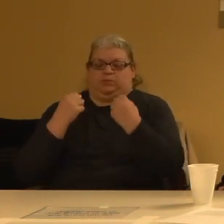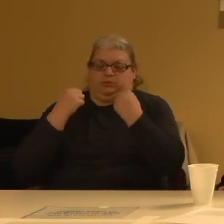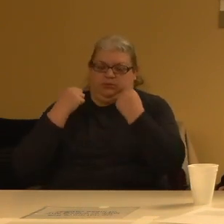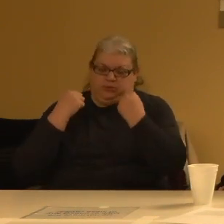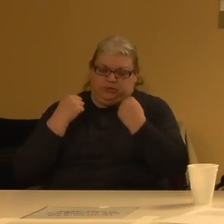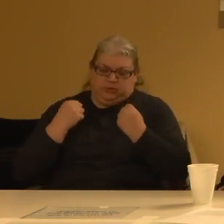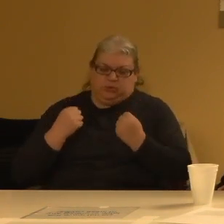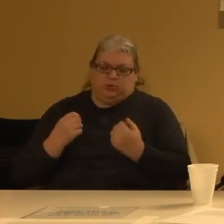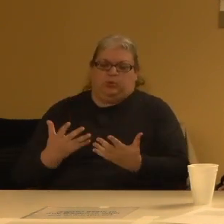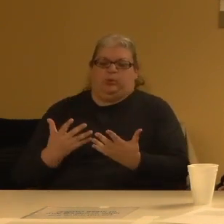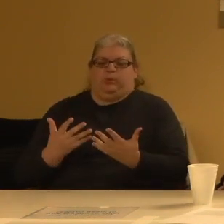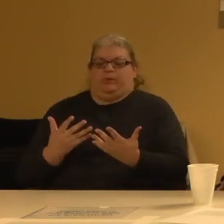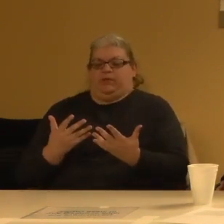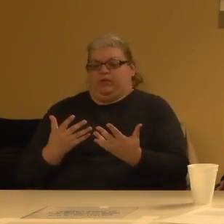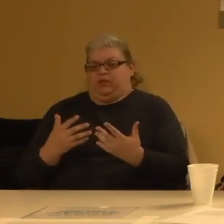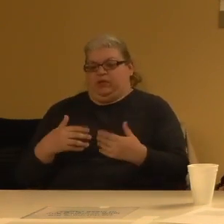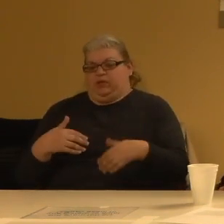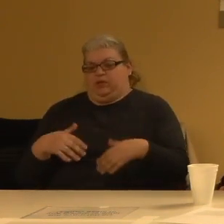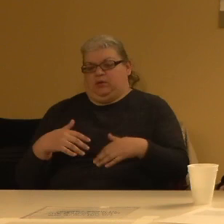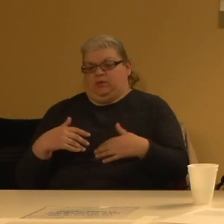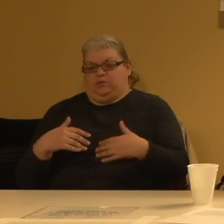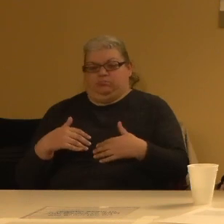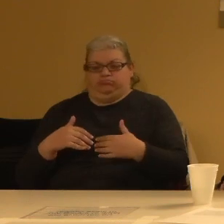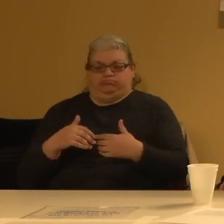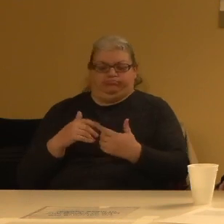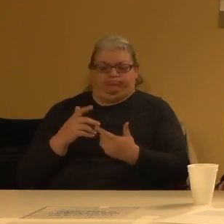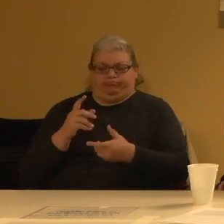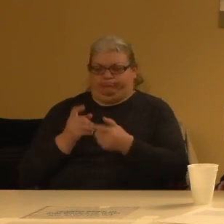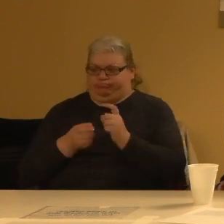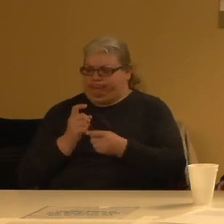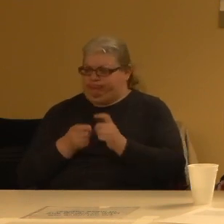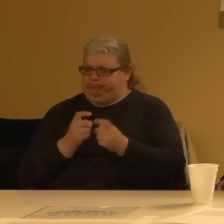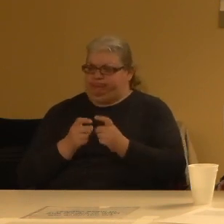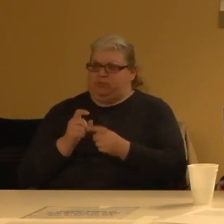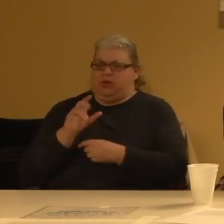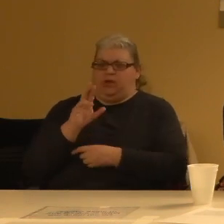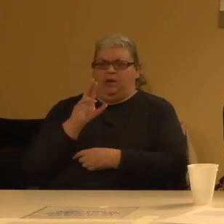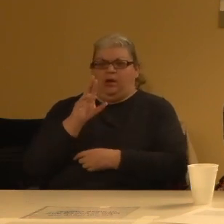especially we see white American theater and the racial reckoning that's going on,